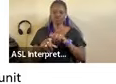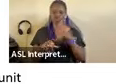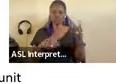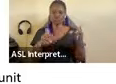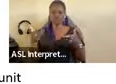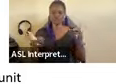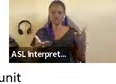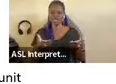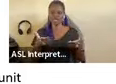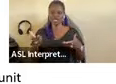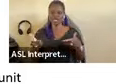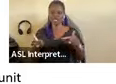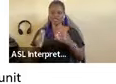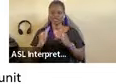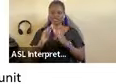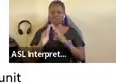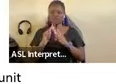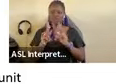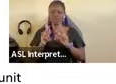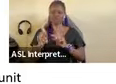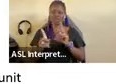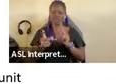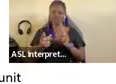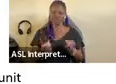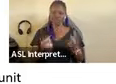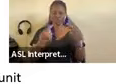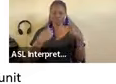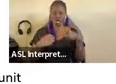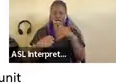organizations who are concerned about the members of the community and their access